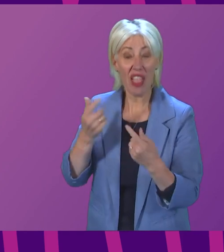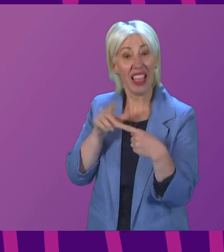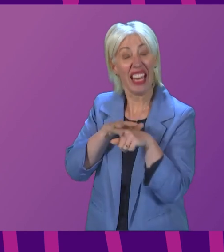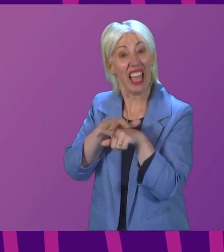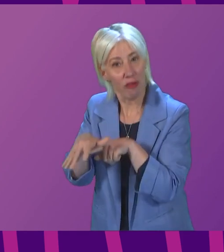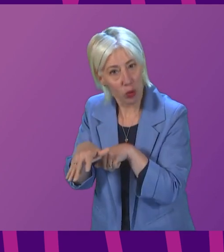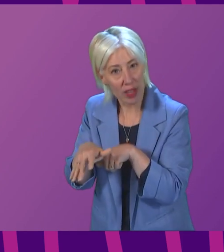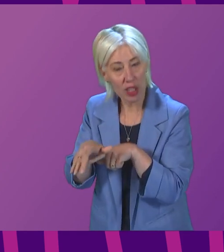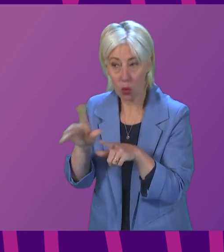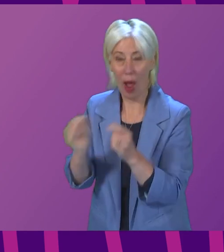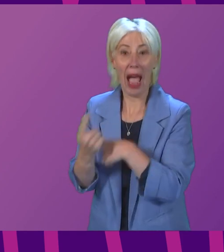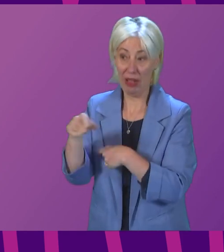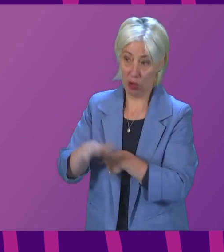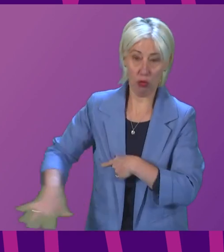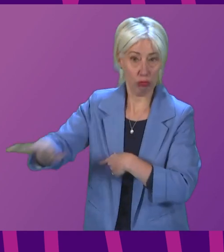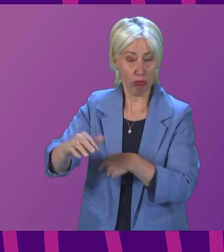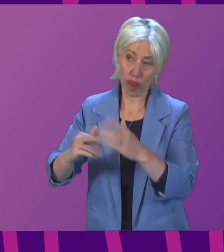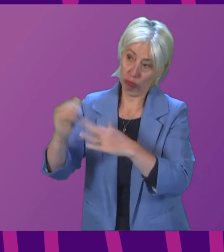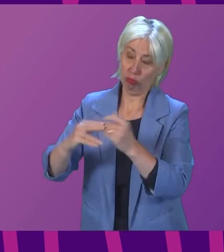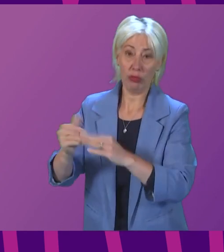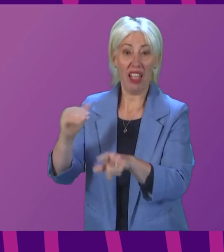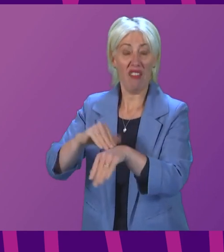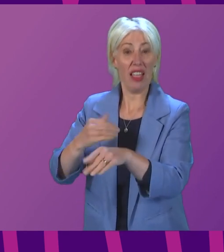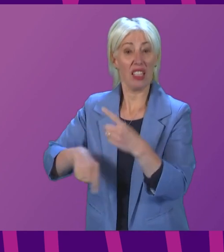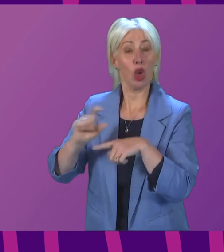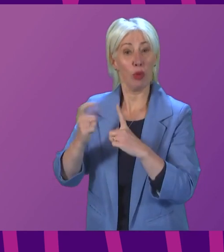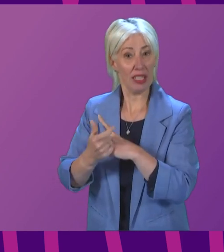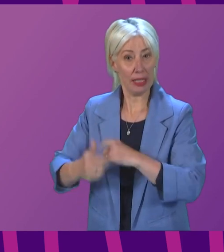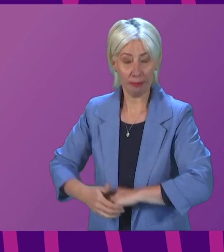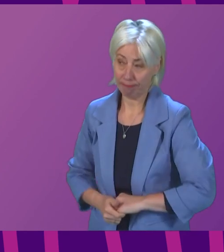them or their communities.